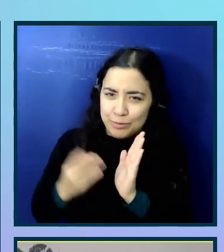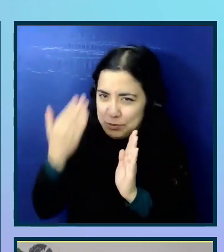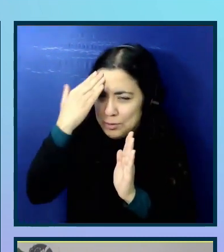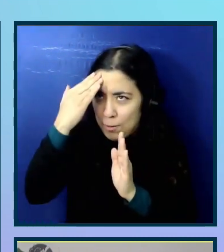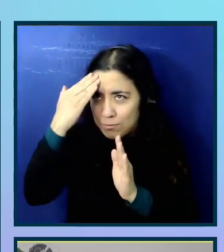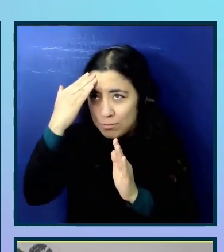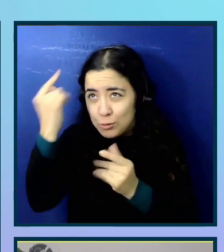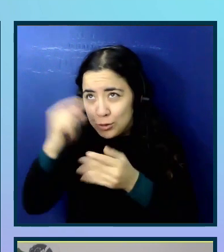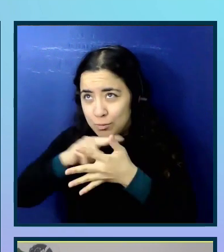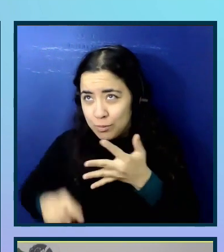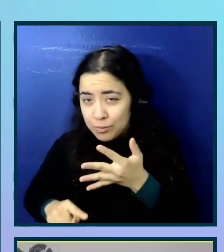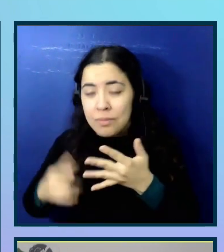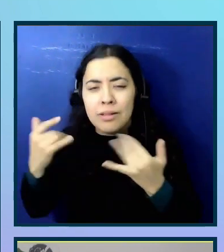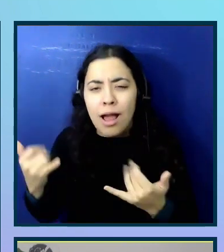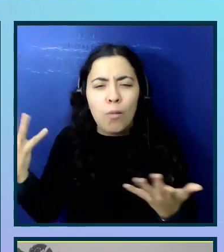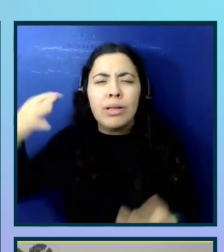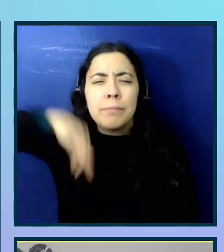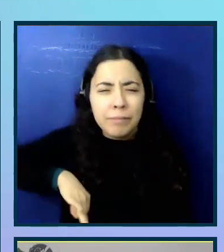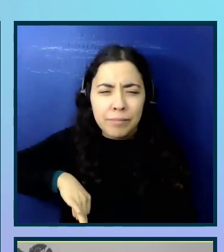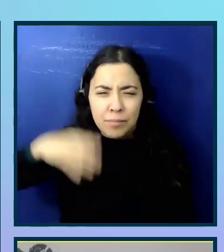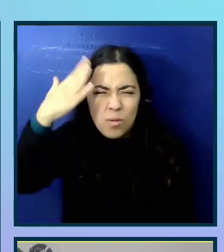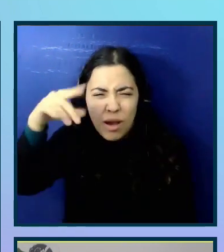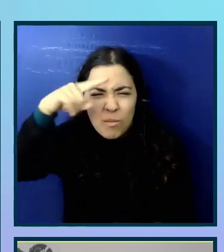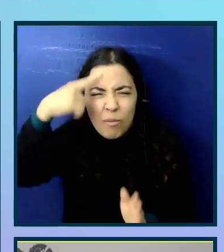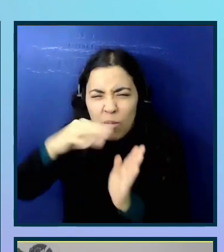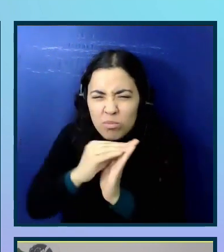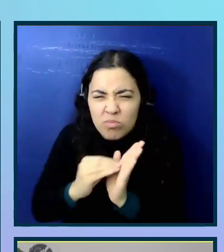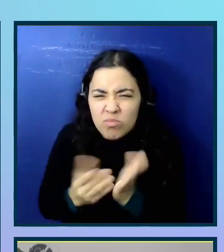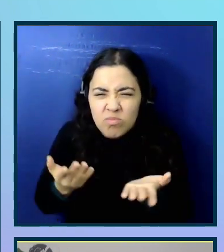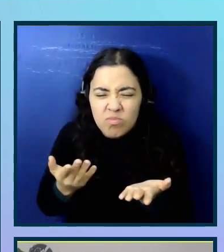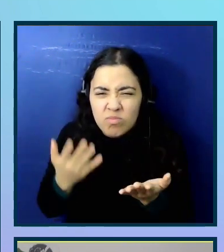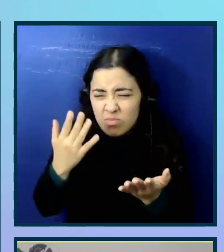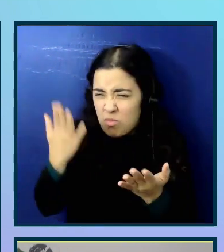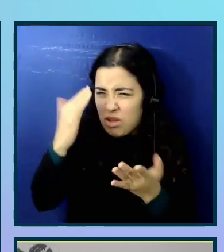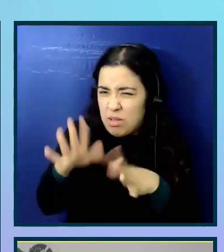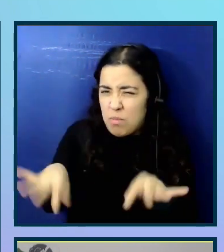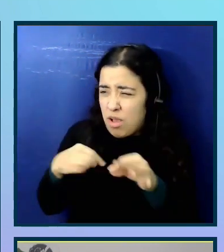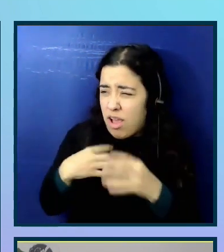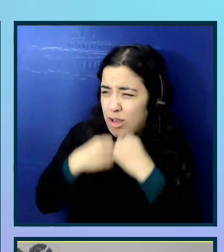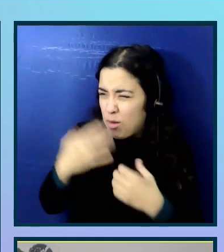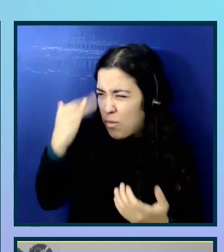okay, but what are the benefits of such documentation? And why should we care about that? And also how do I convince my team